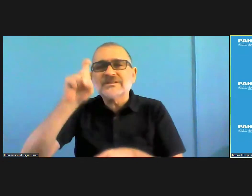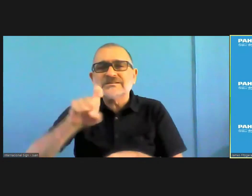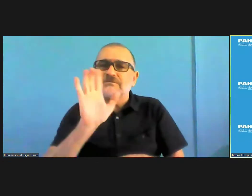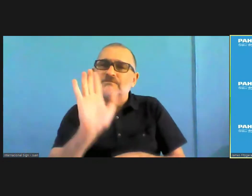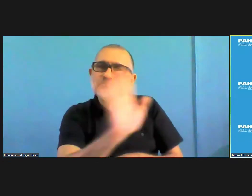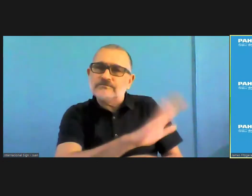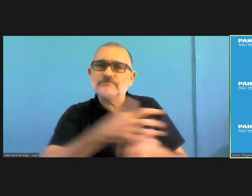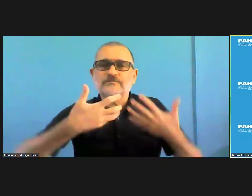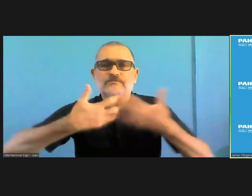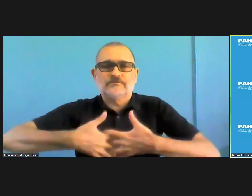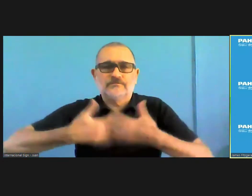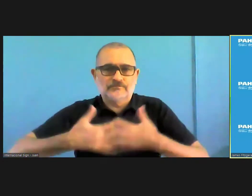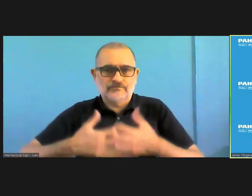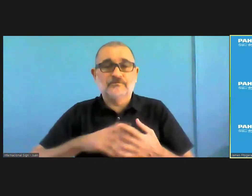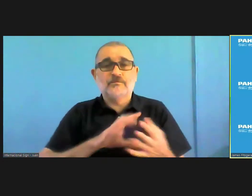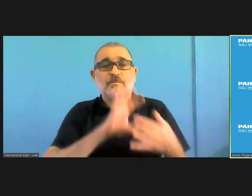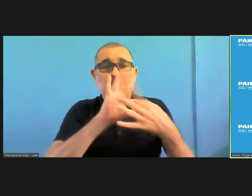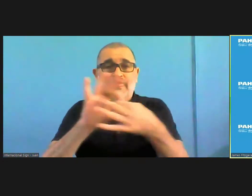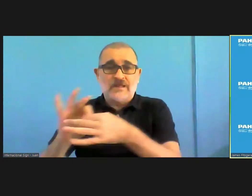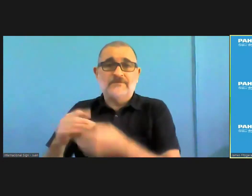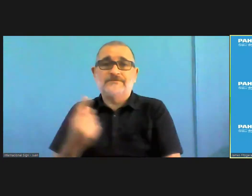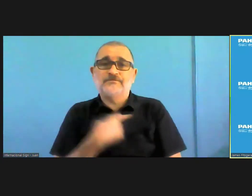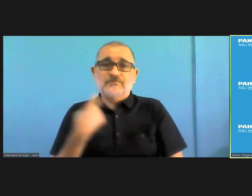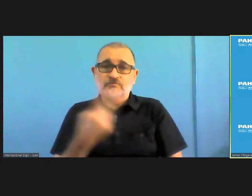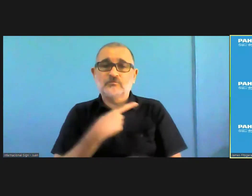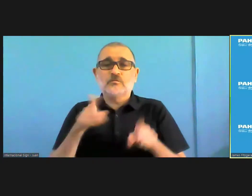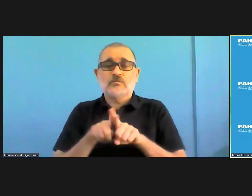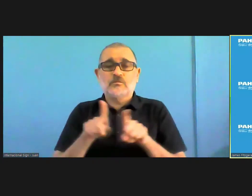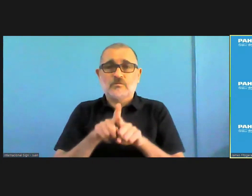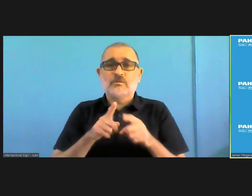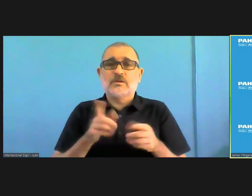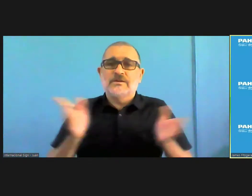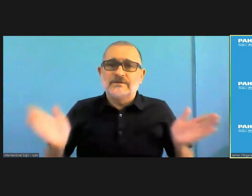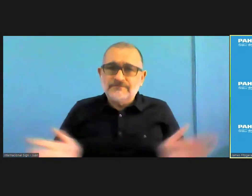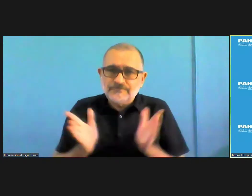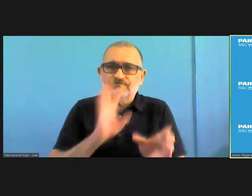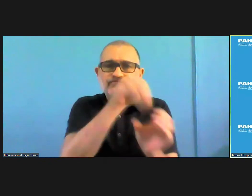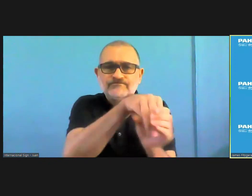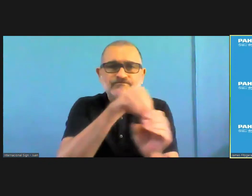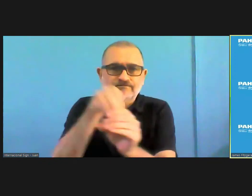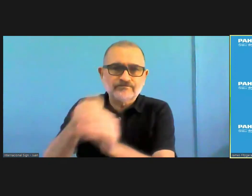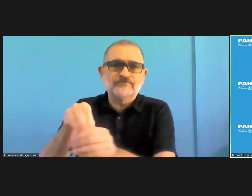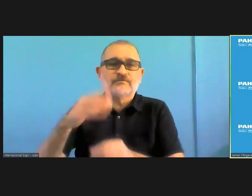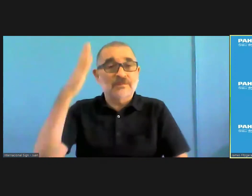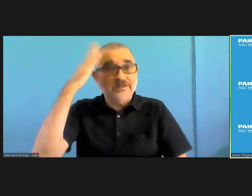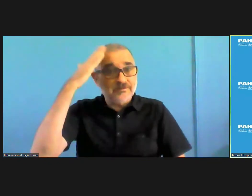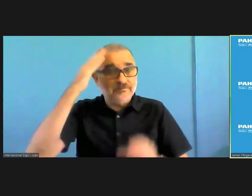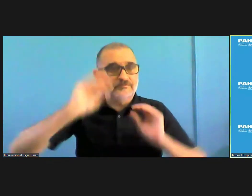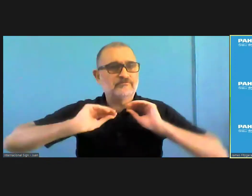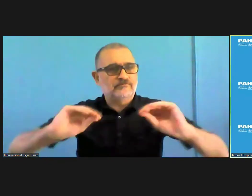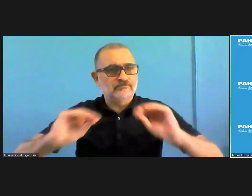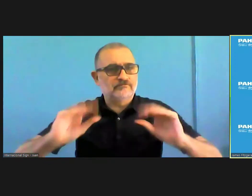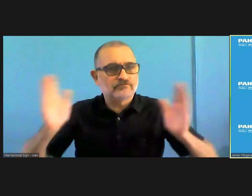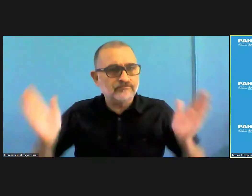functions, but also in those functions related to IHR compliance and disaster risk reduction